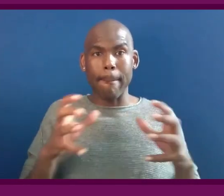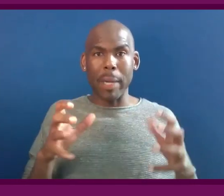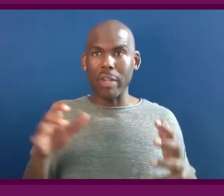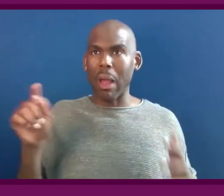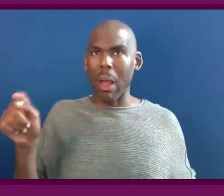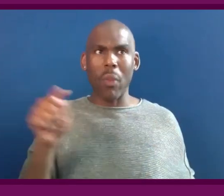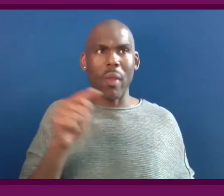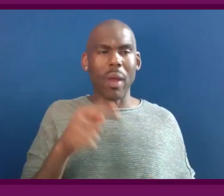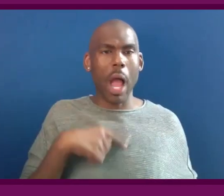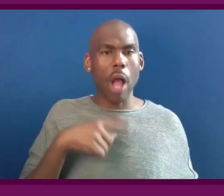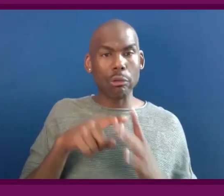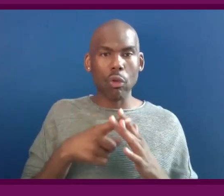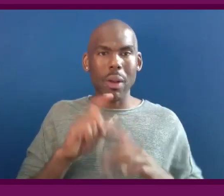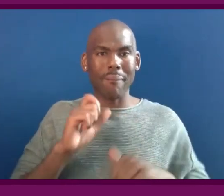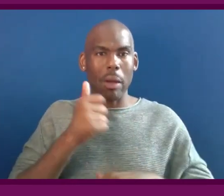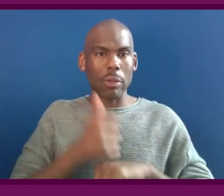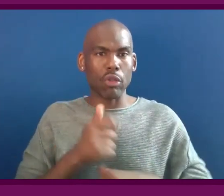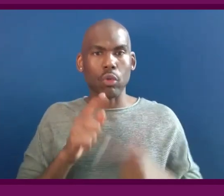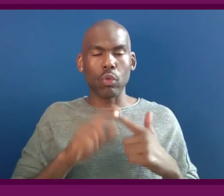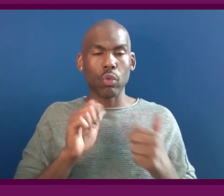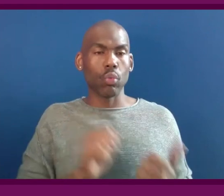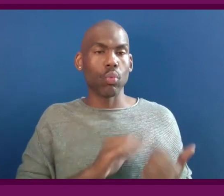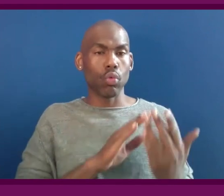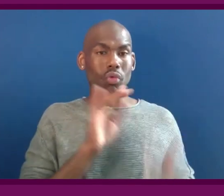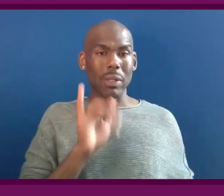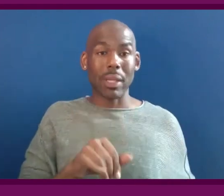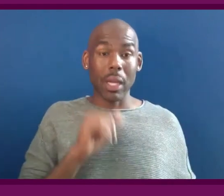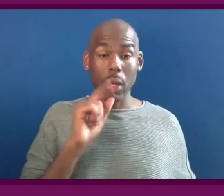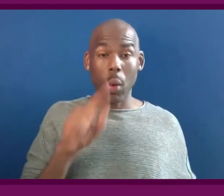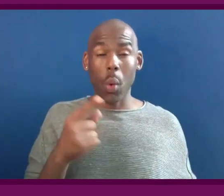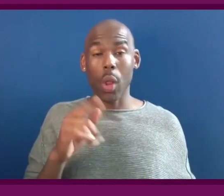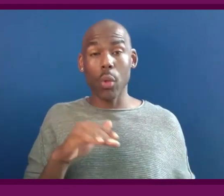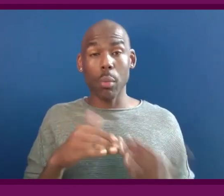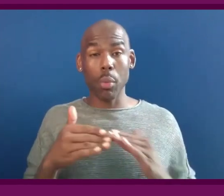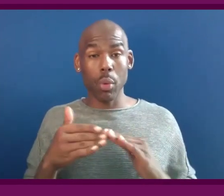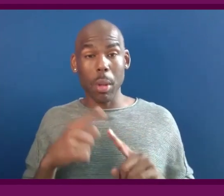So I started the foundation to really address that, not just in the community, giving voice